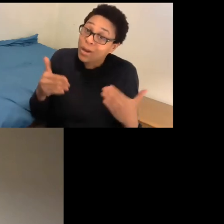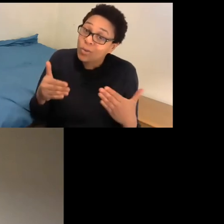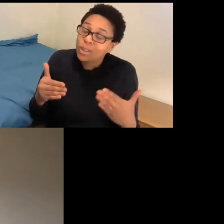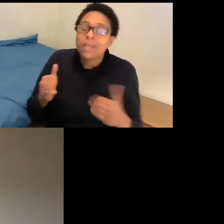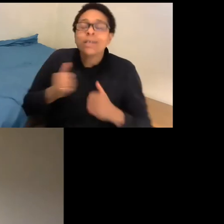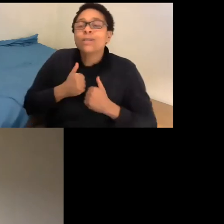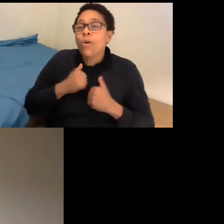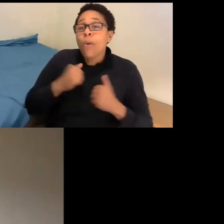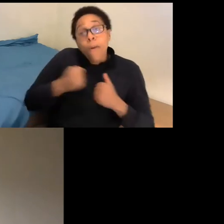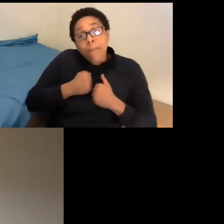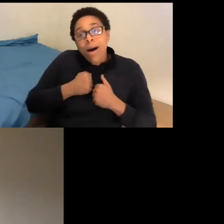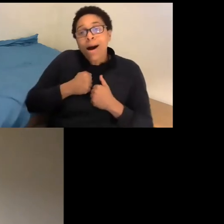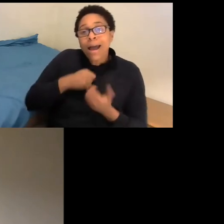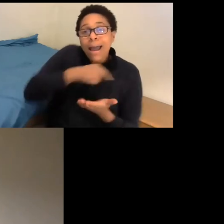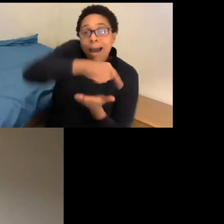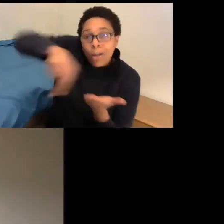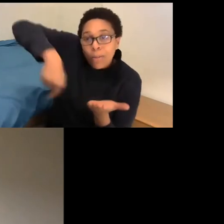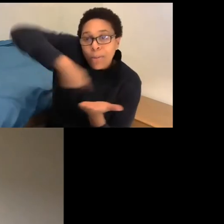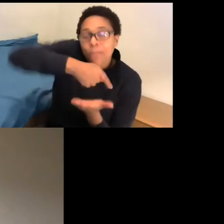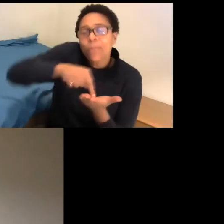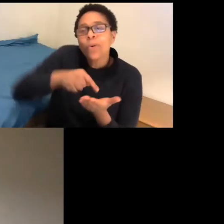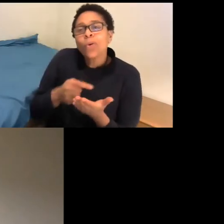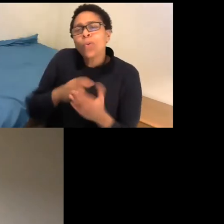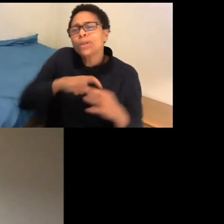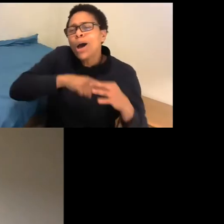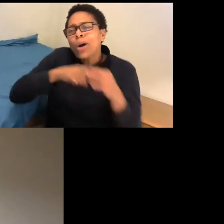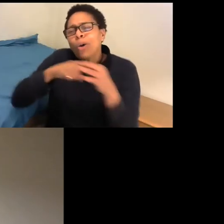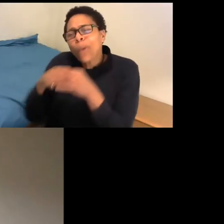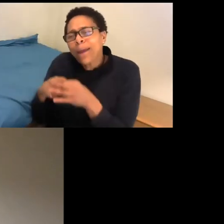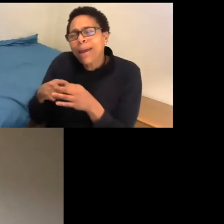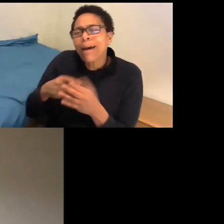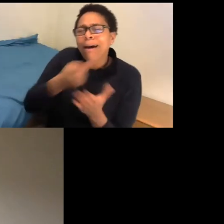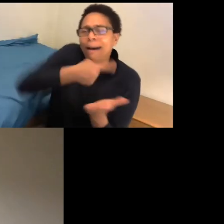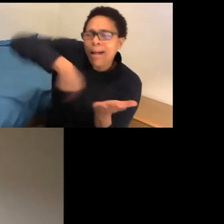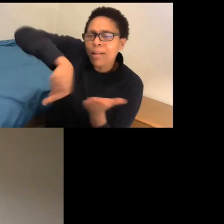Malay album of pining for someone you know, it's like an